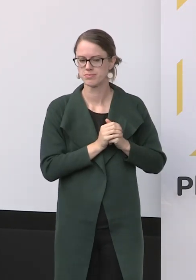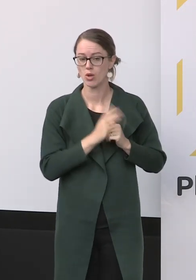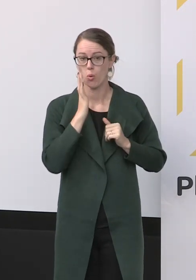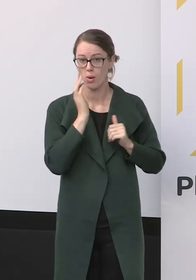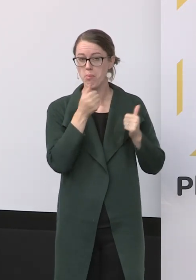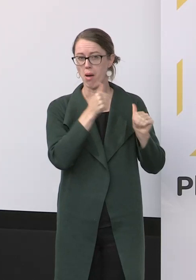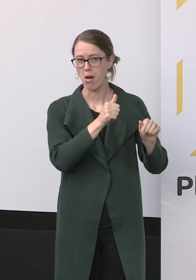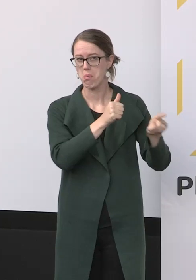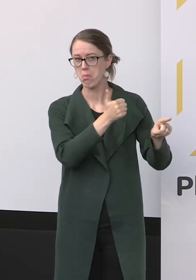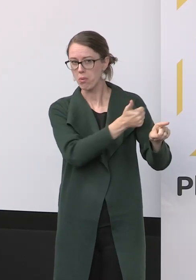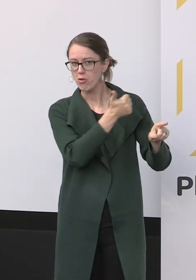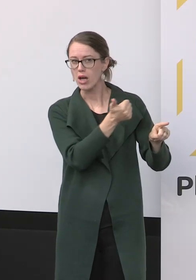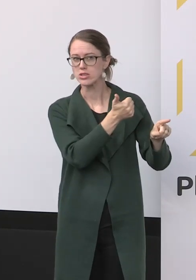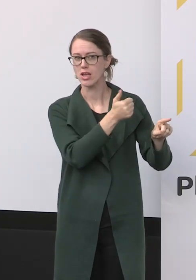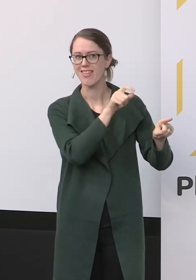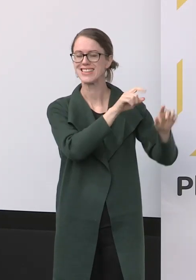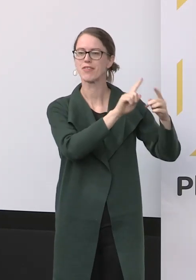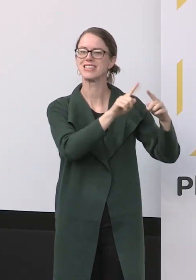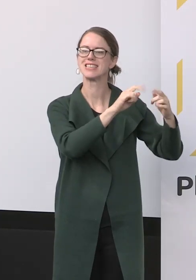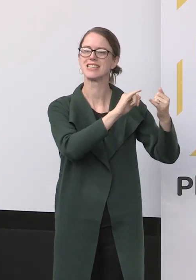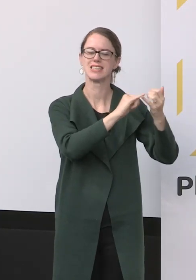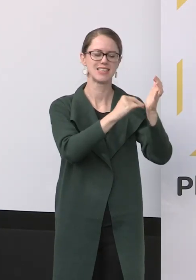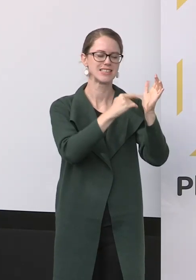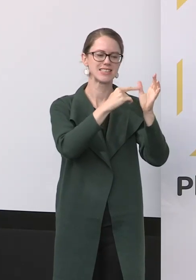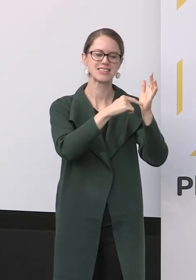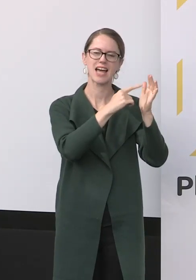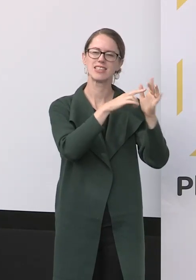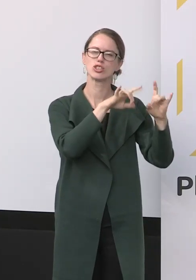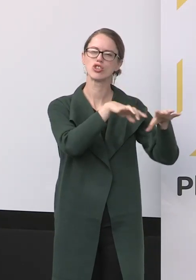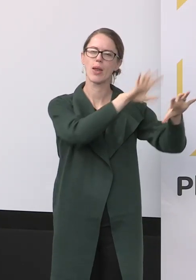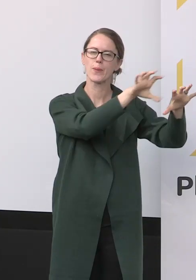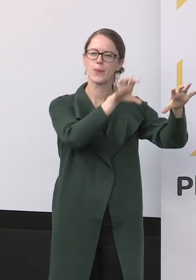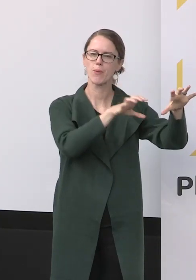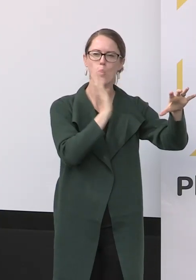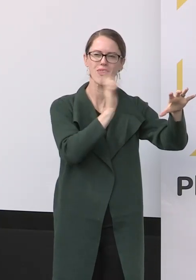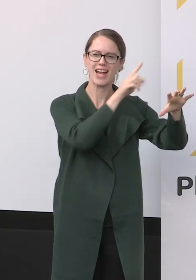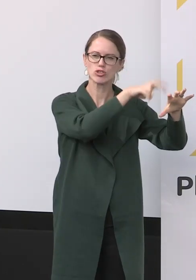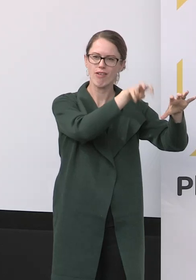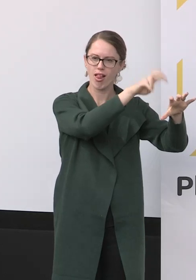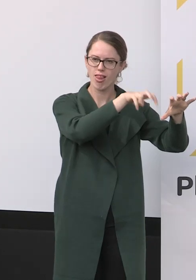states as well, I would imagine. So I think we will see, once there is a degree of